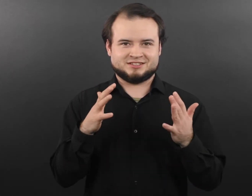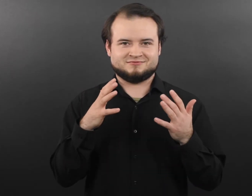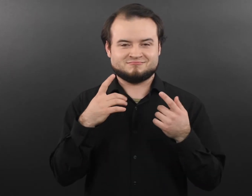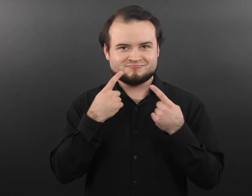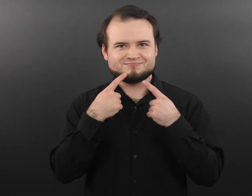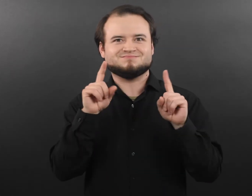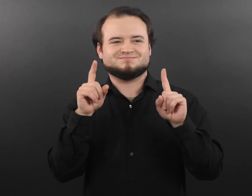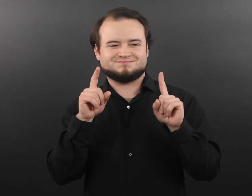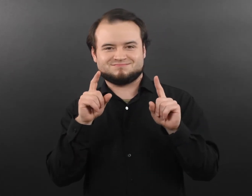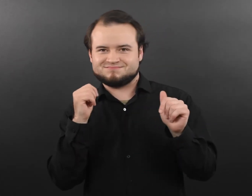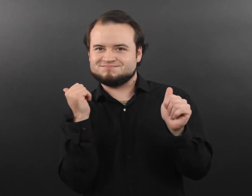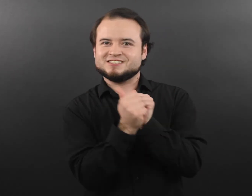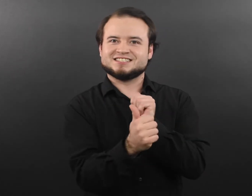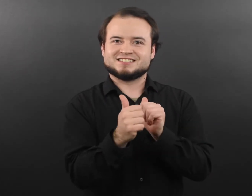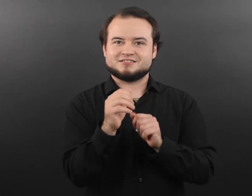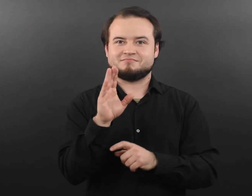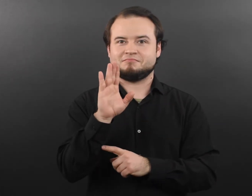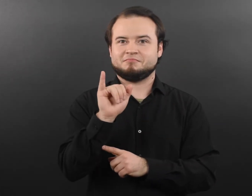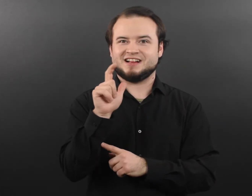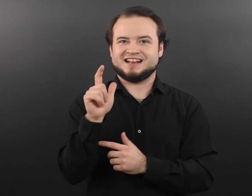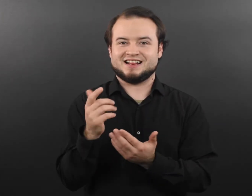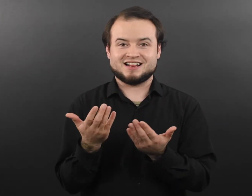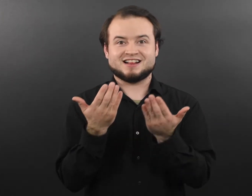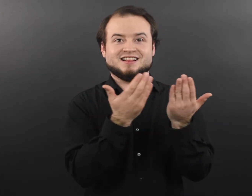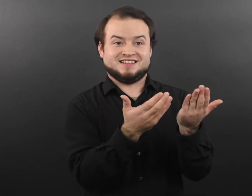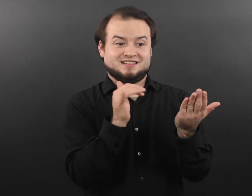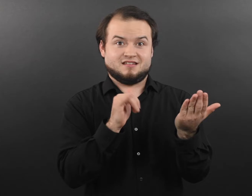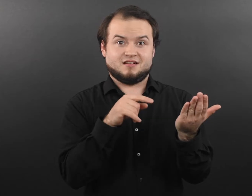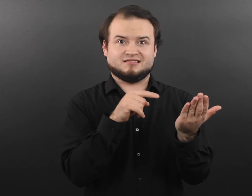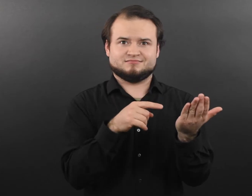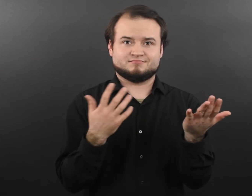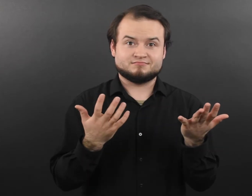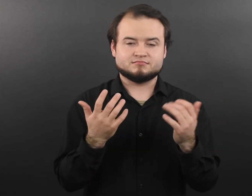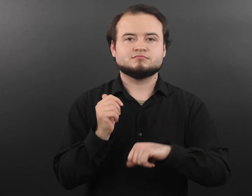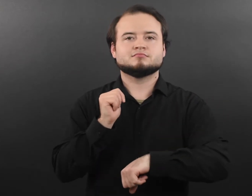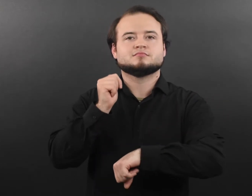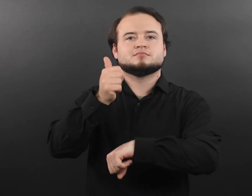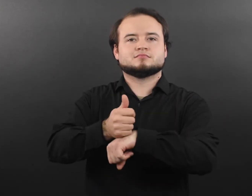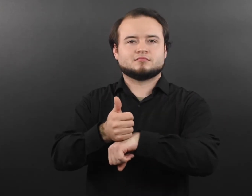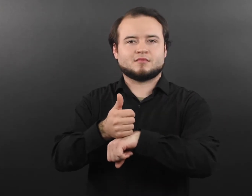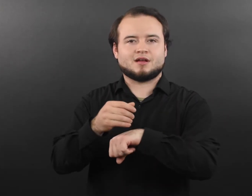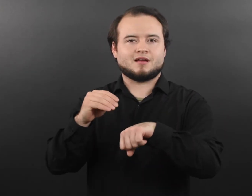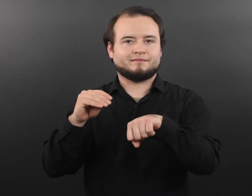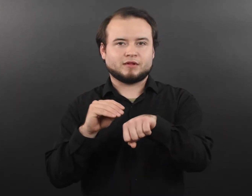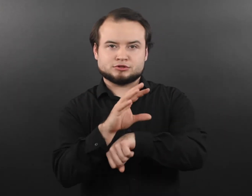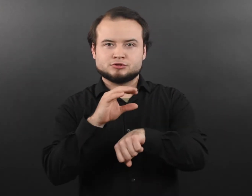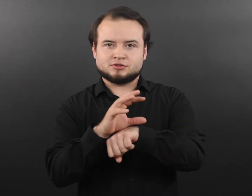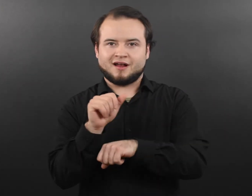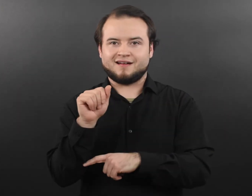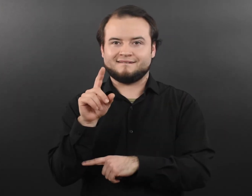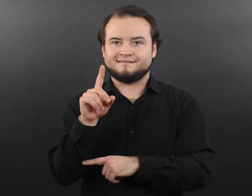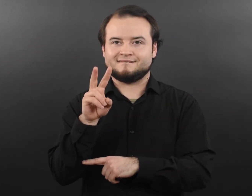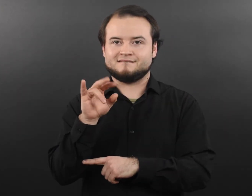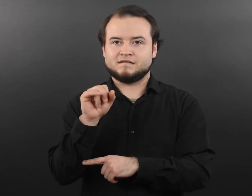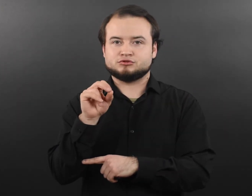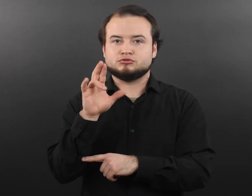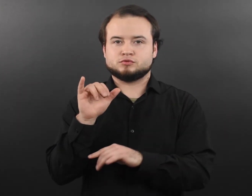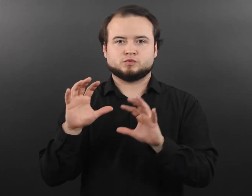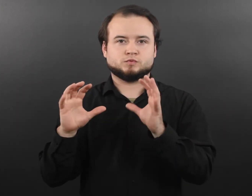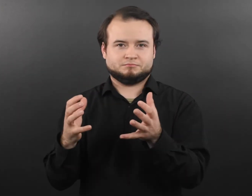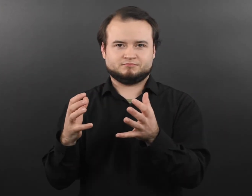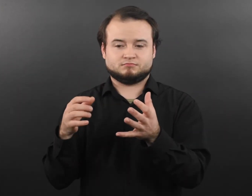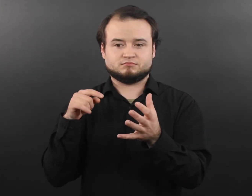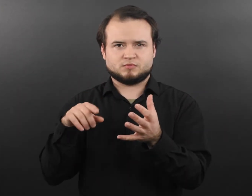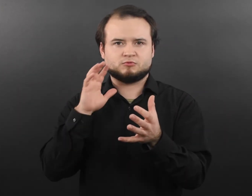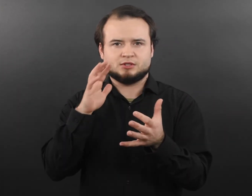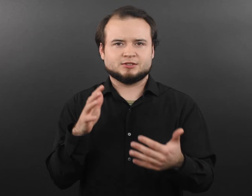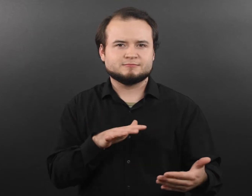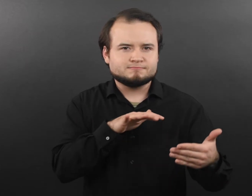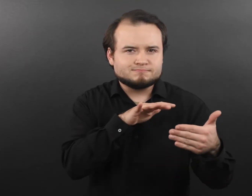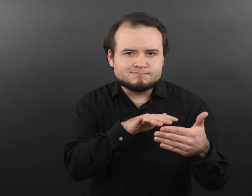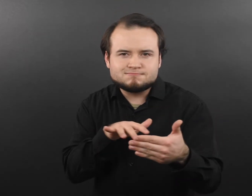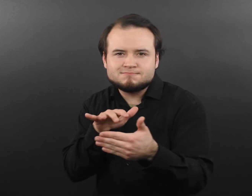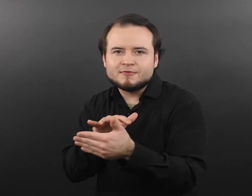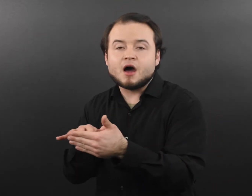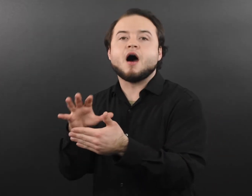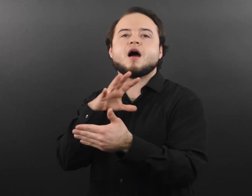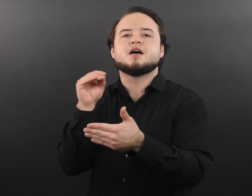successfully passed a bill that established an advisory group that would study and submit